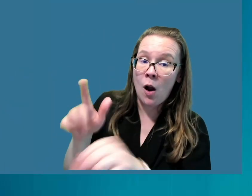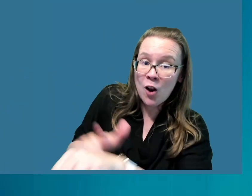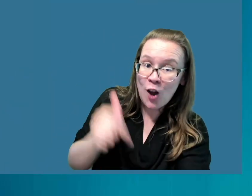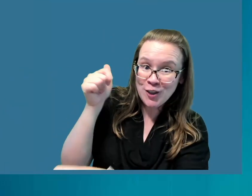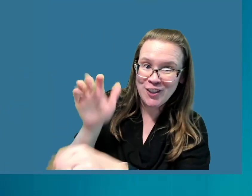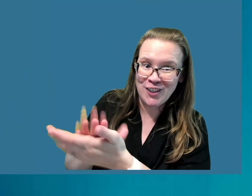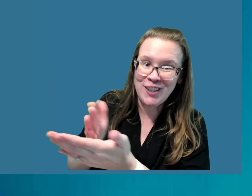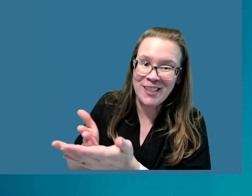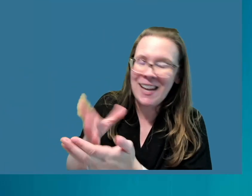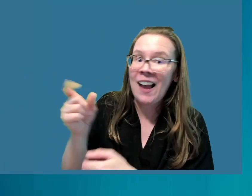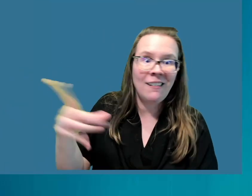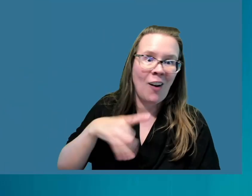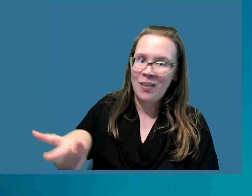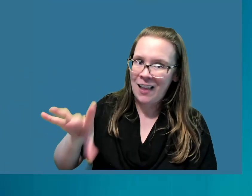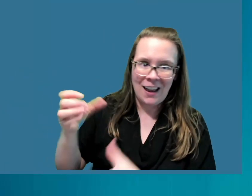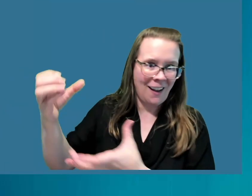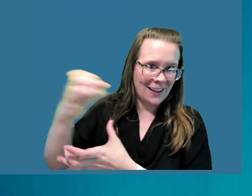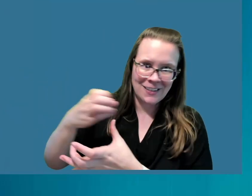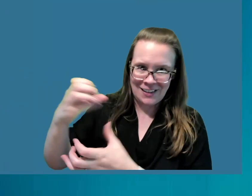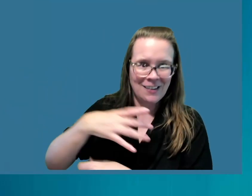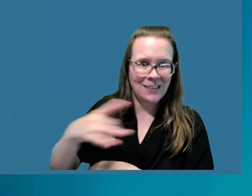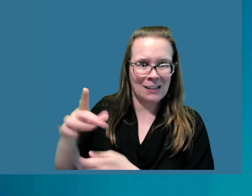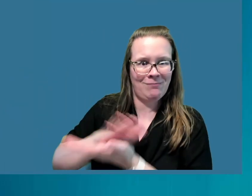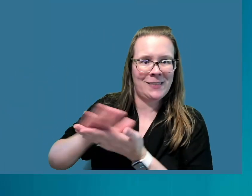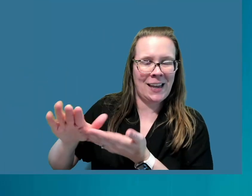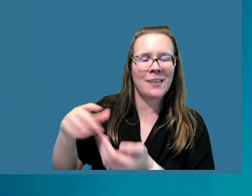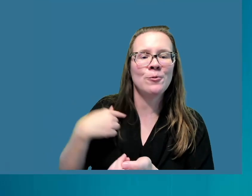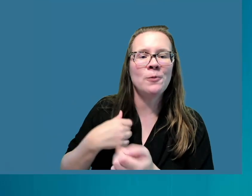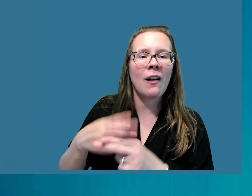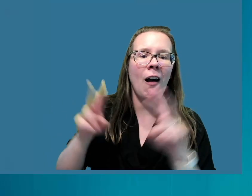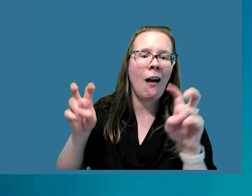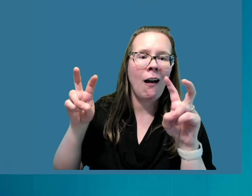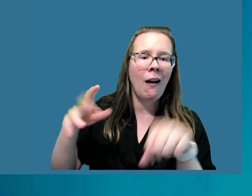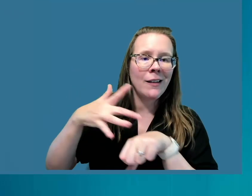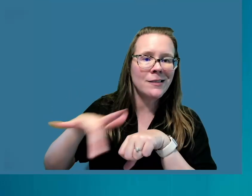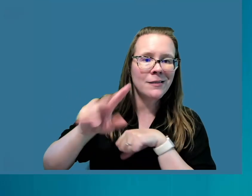to not overbake them, the centers can end up raw or wet. My husband actually, um,